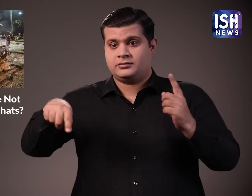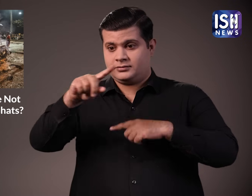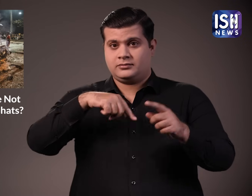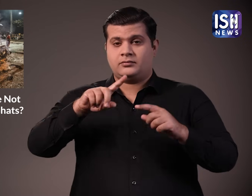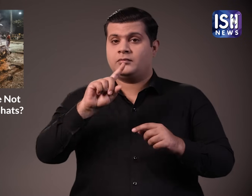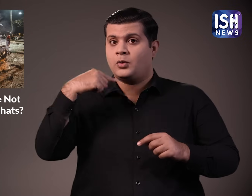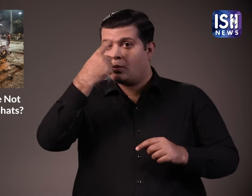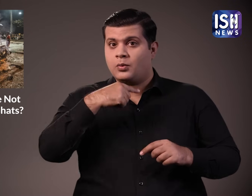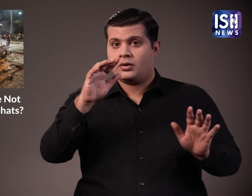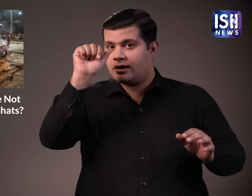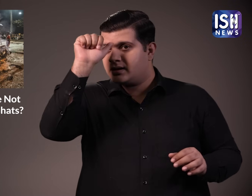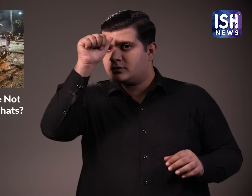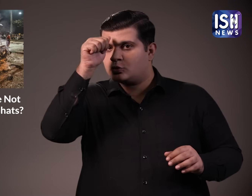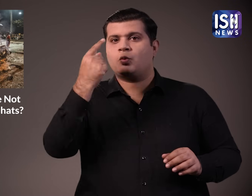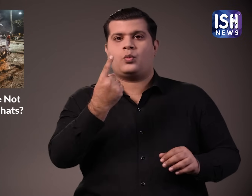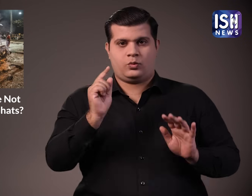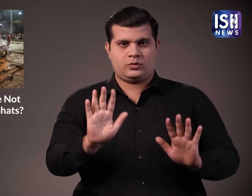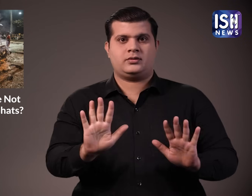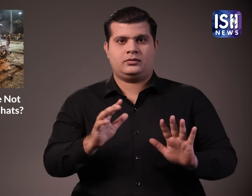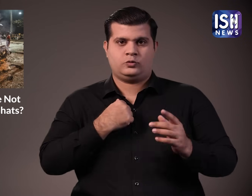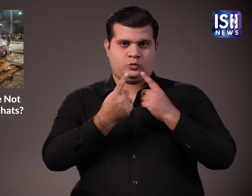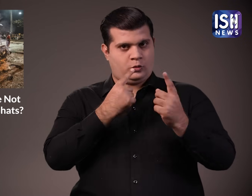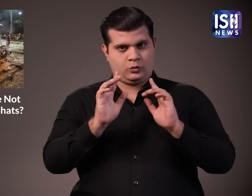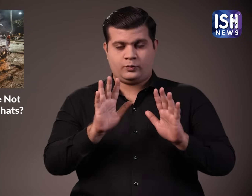We are now talking only about Hindu rituals.